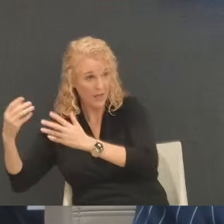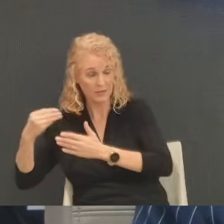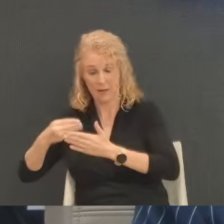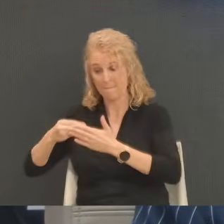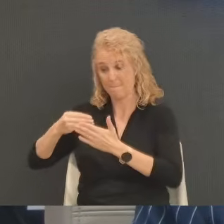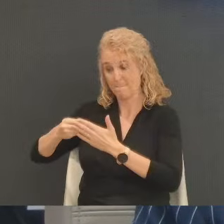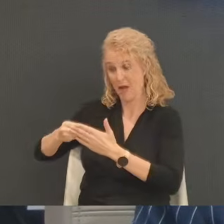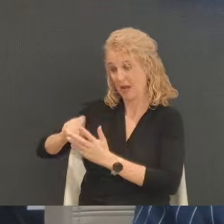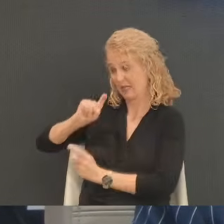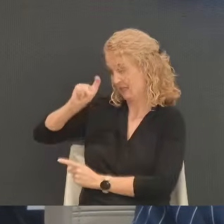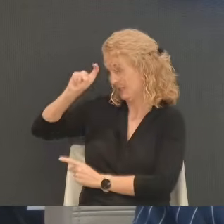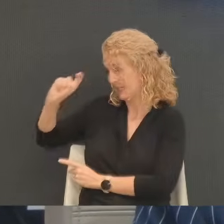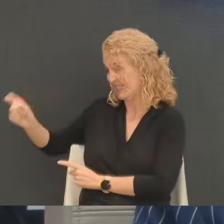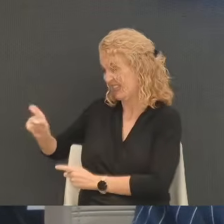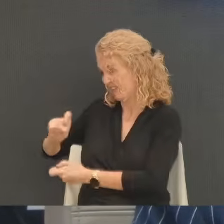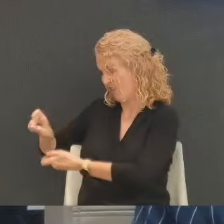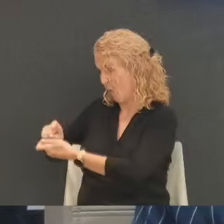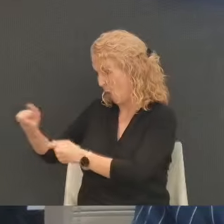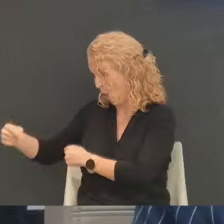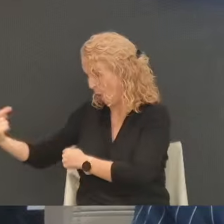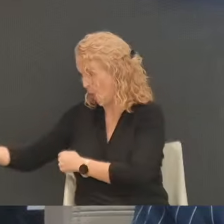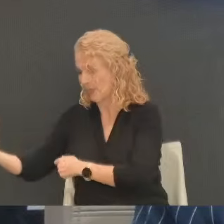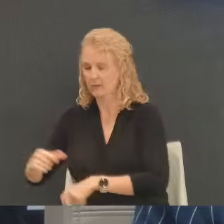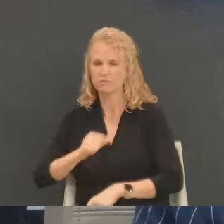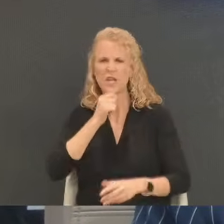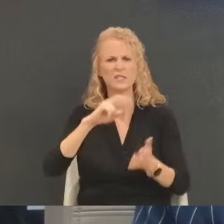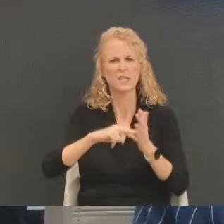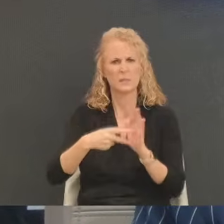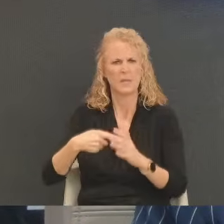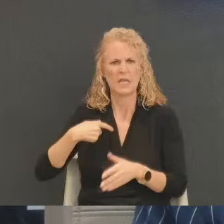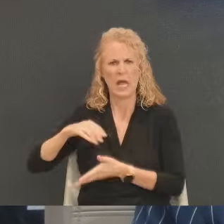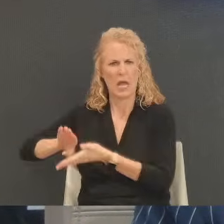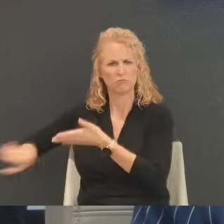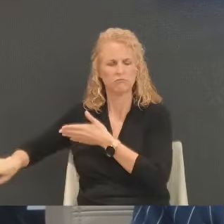be another entity? Not saying I won't go to this entity, but is there another entity that can be